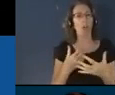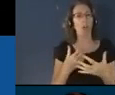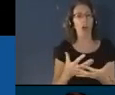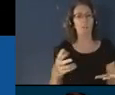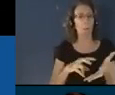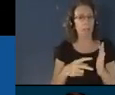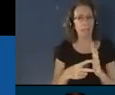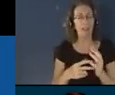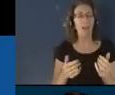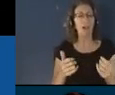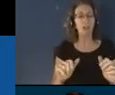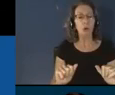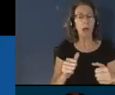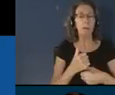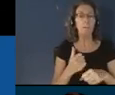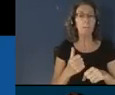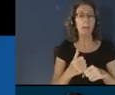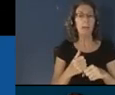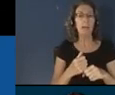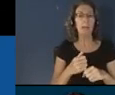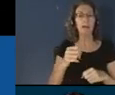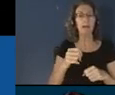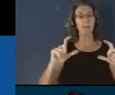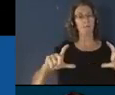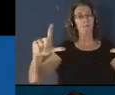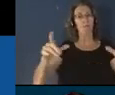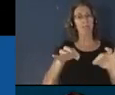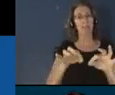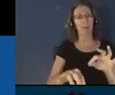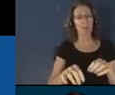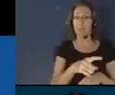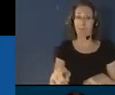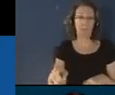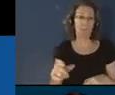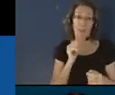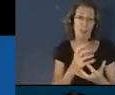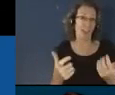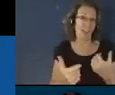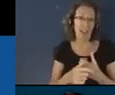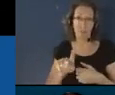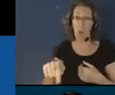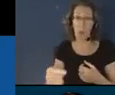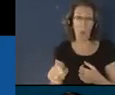to make the things simple you don't have a lot of time you only have 45 minutes or less actually